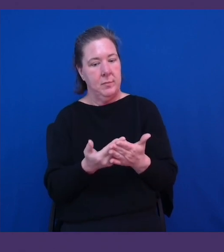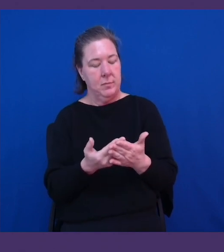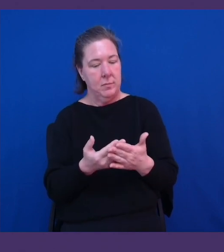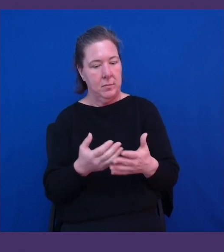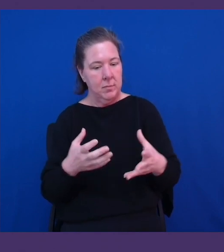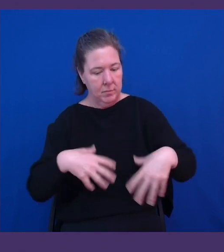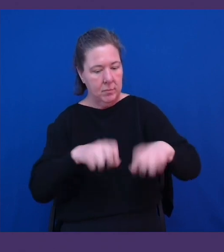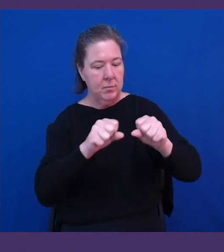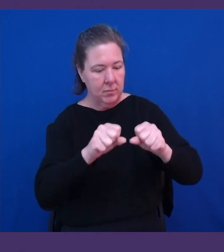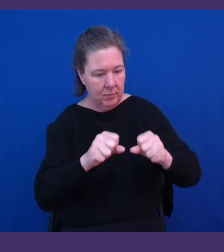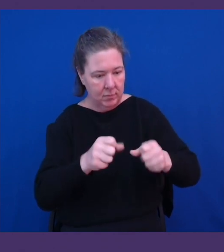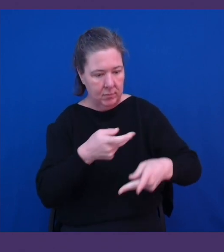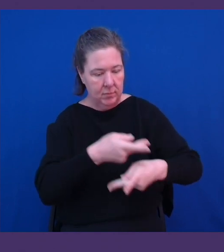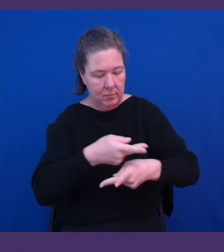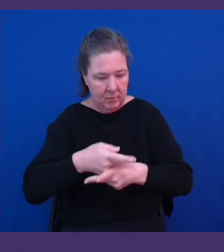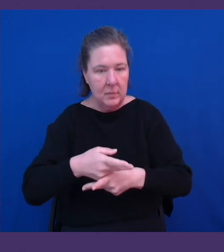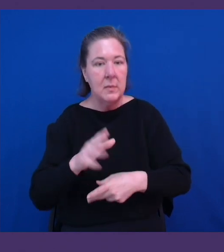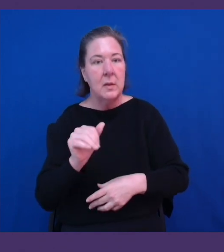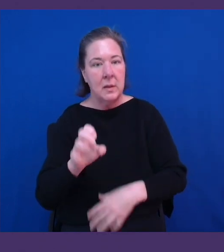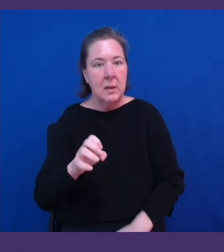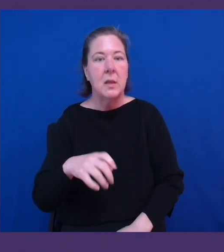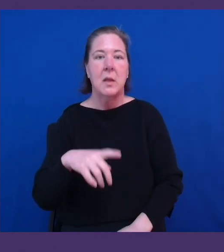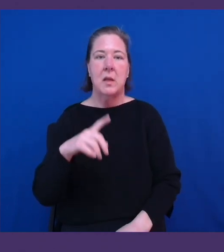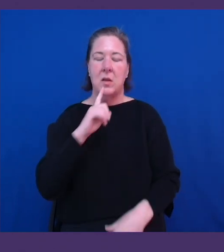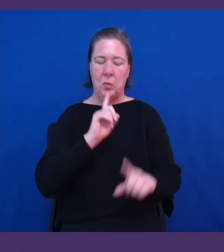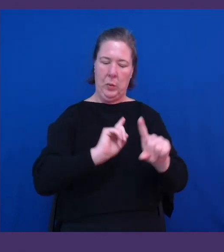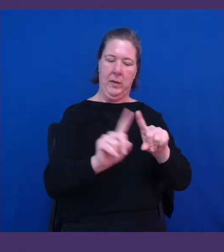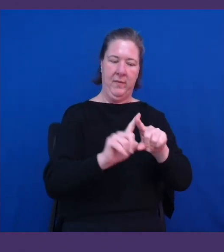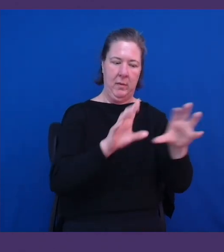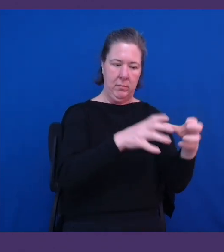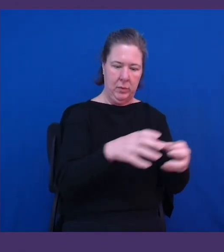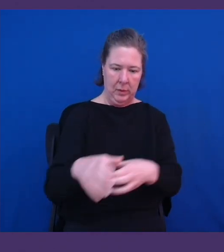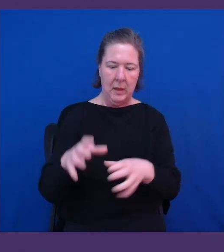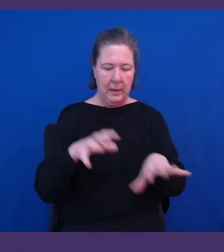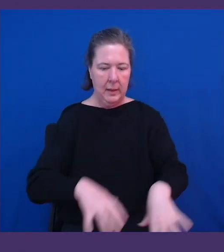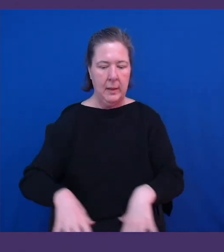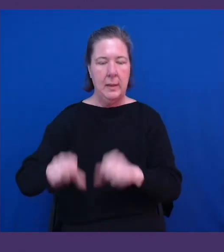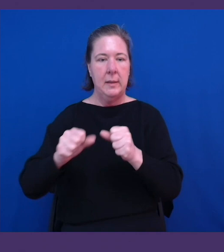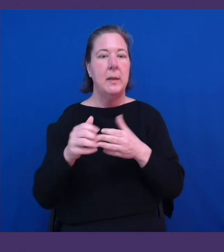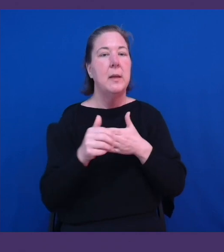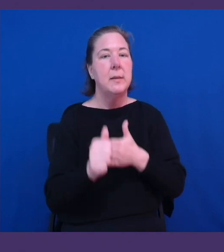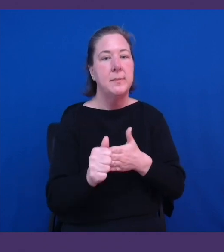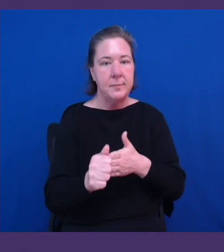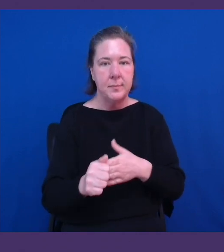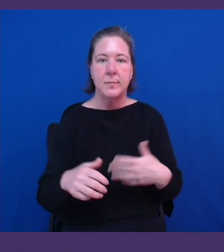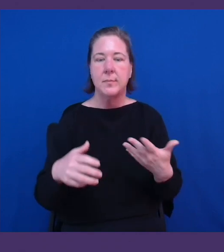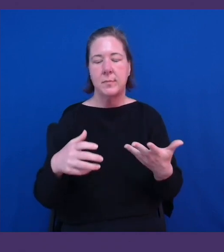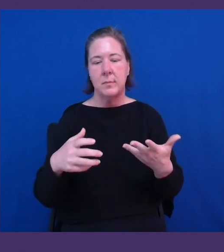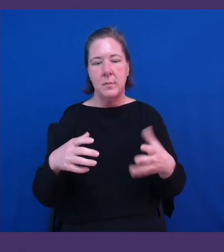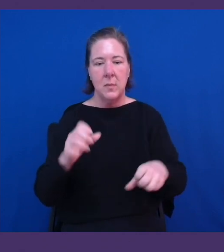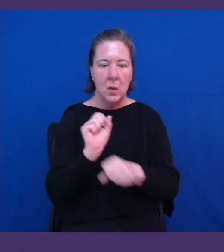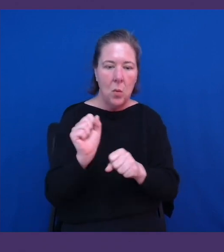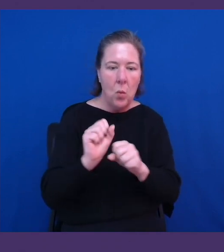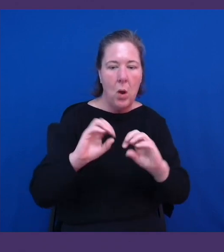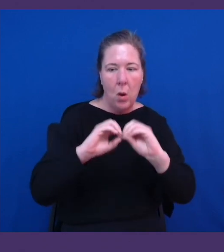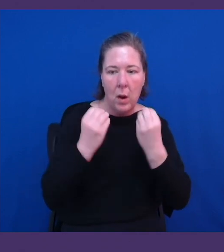So, it's actually really those bodies that can take the lead on working with organizations that are not complying with the legislation.